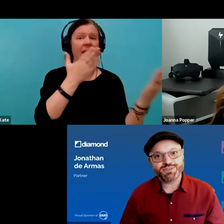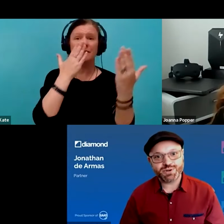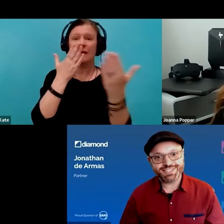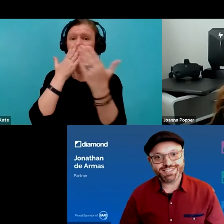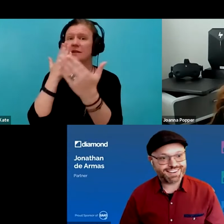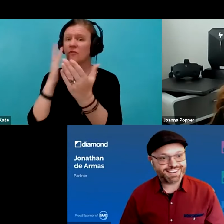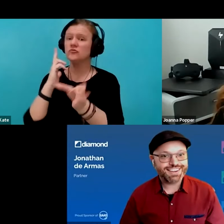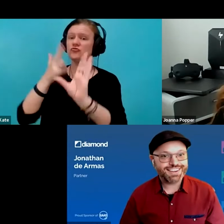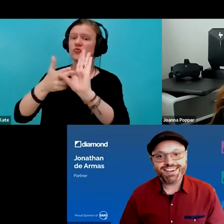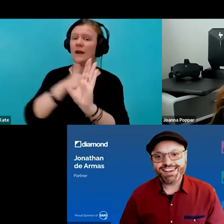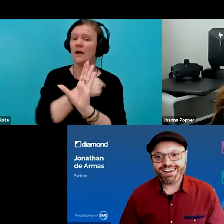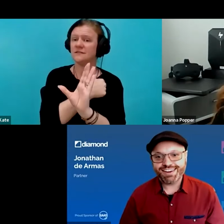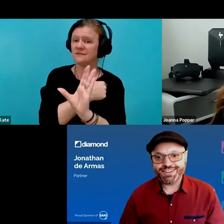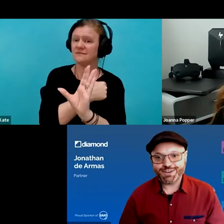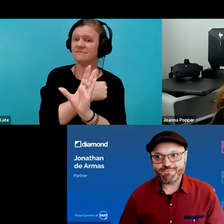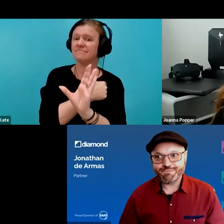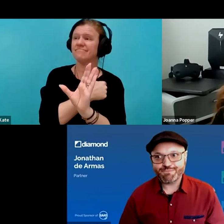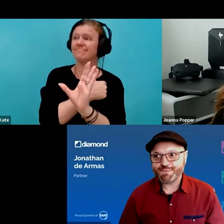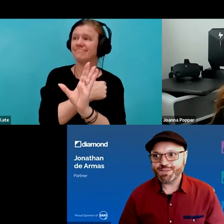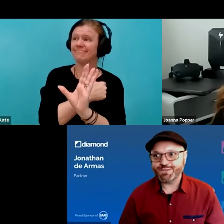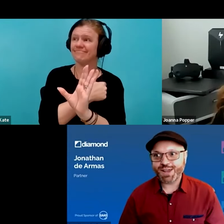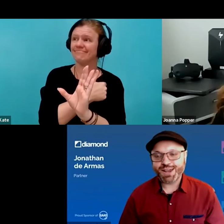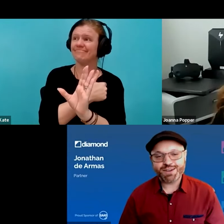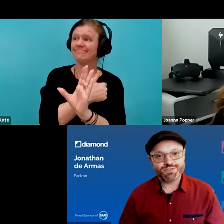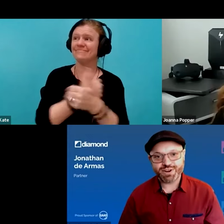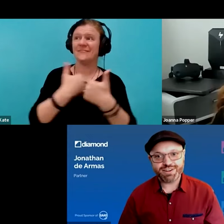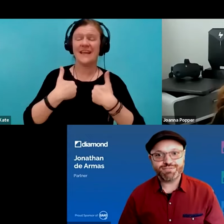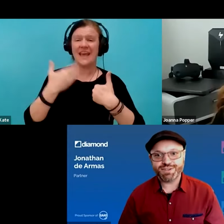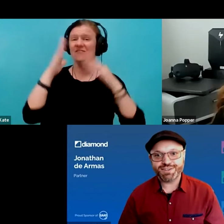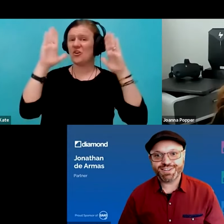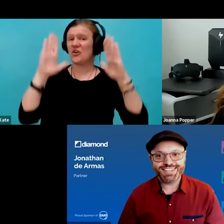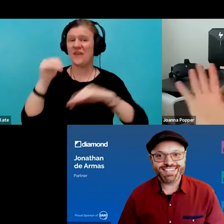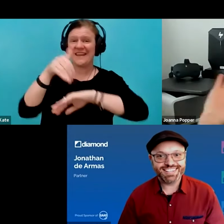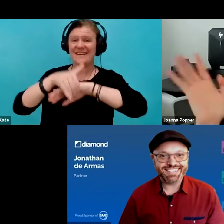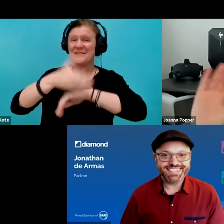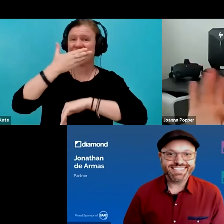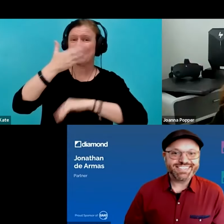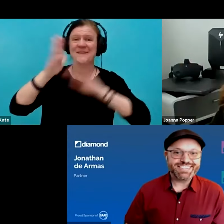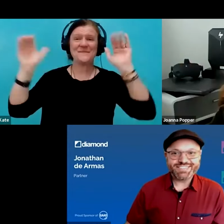joining today. And, you know, have a great evening. Christina Heller: Thank you, Kate.